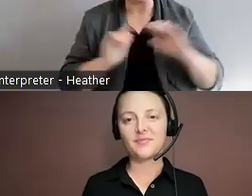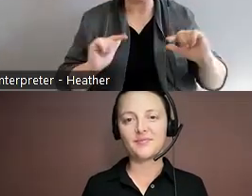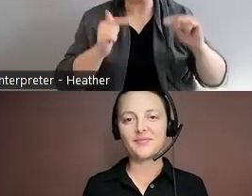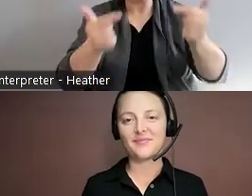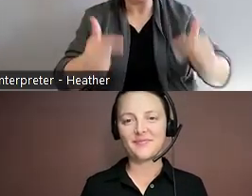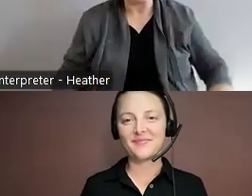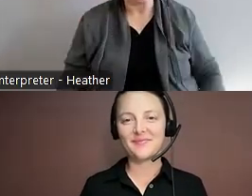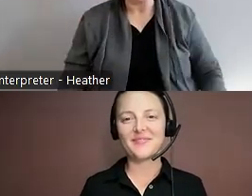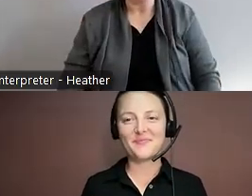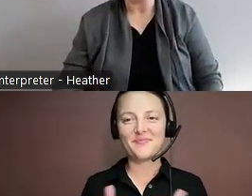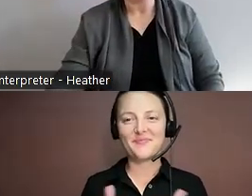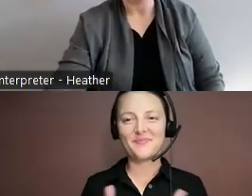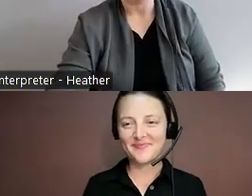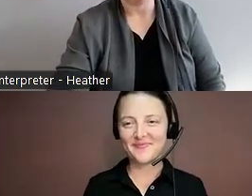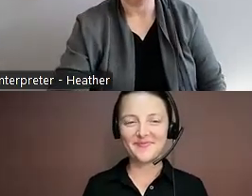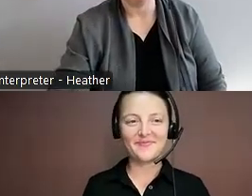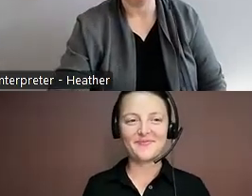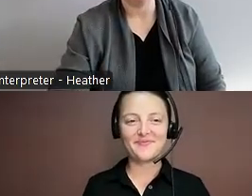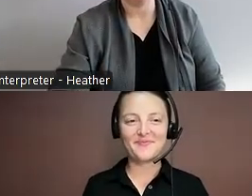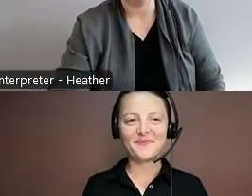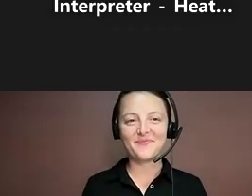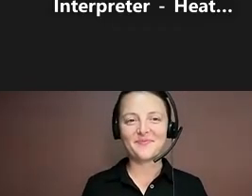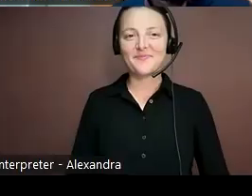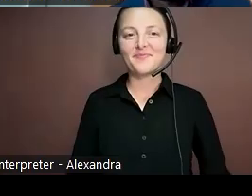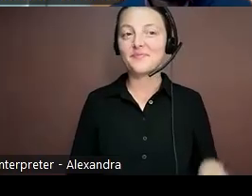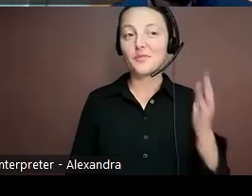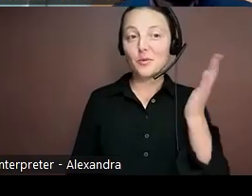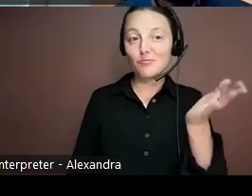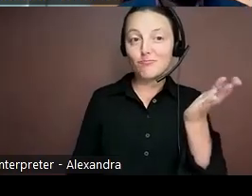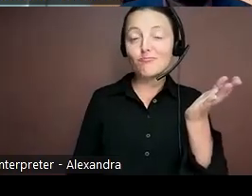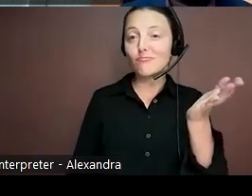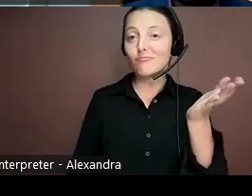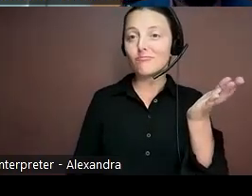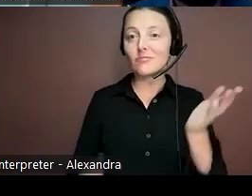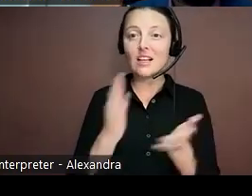looks like. Um this is some of the staff members. It's a well resourced unit in the sense that we